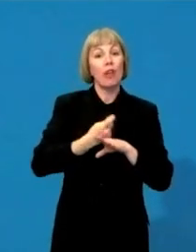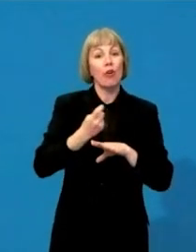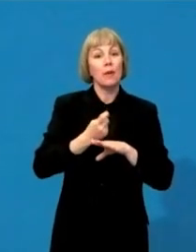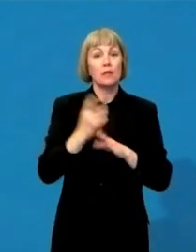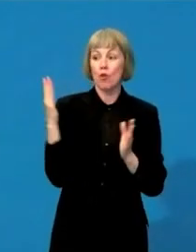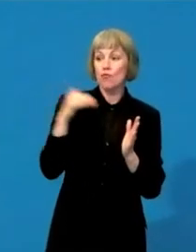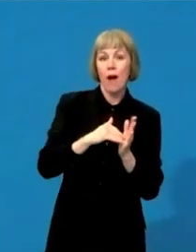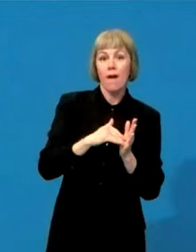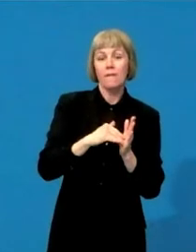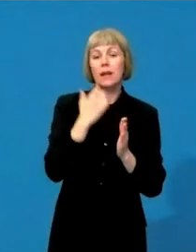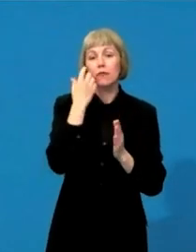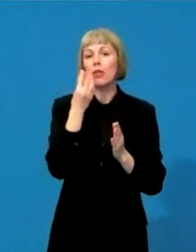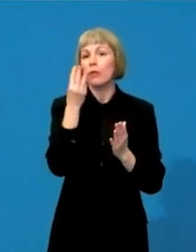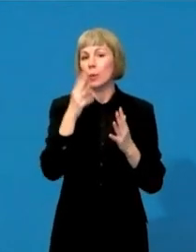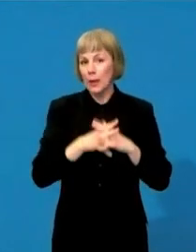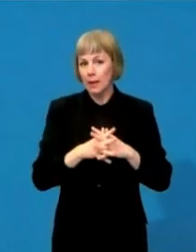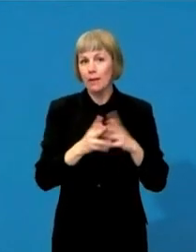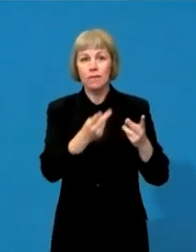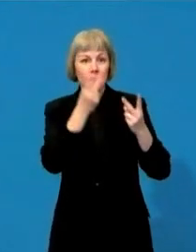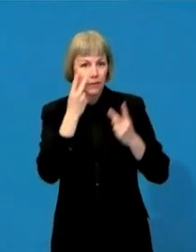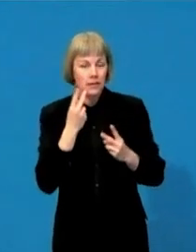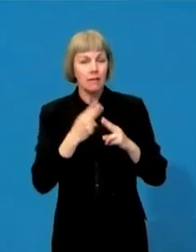So, they came out every three weeks for, like, an hour and a half.